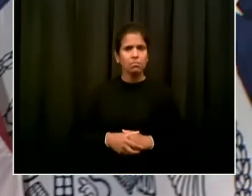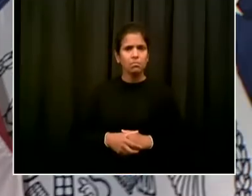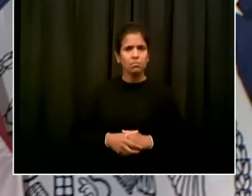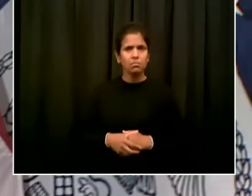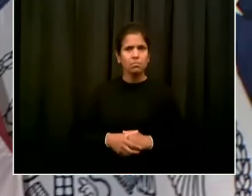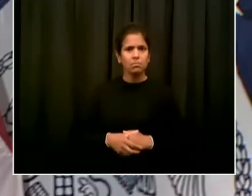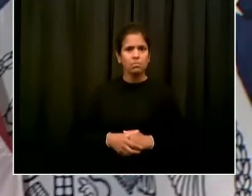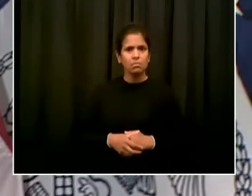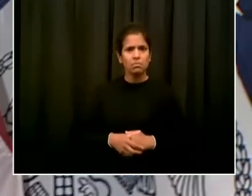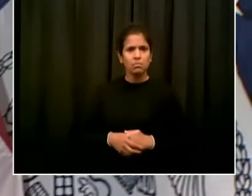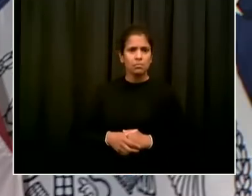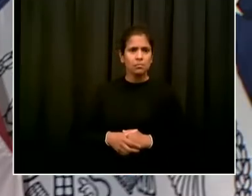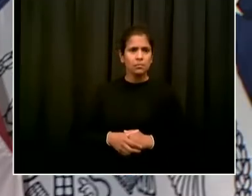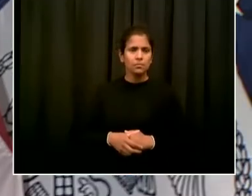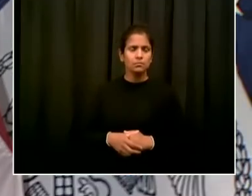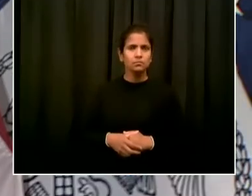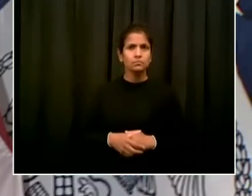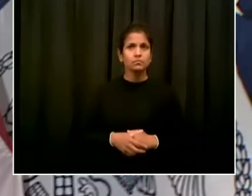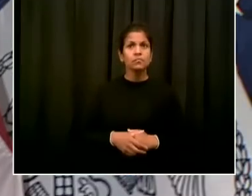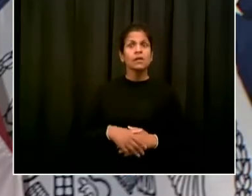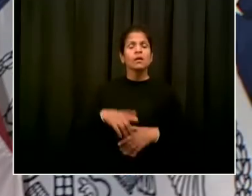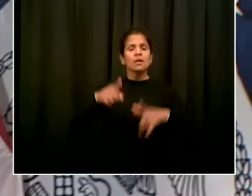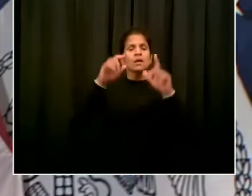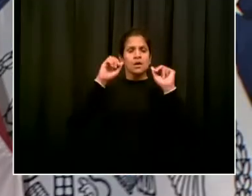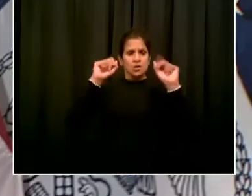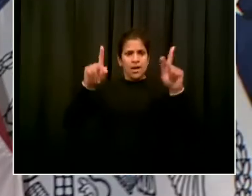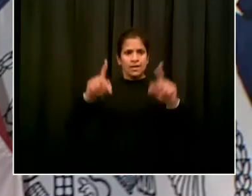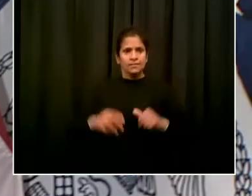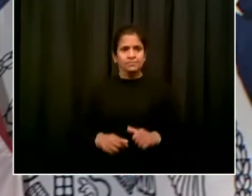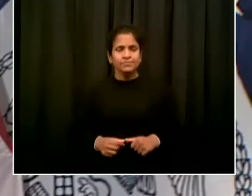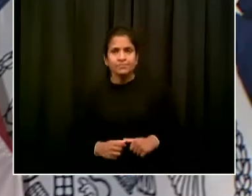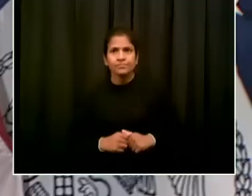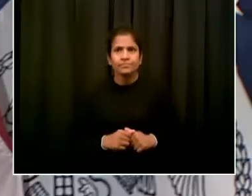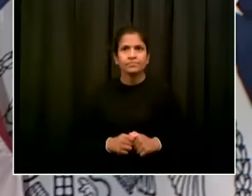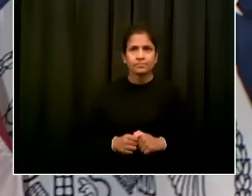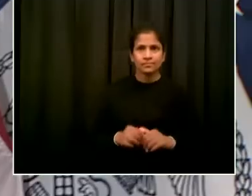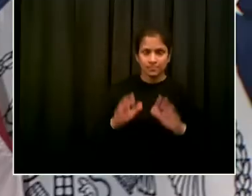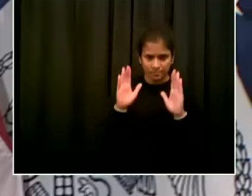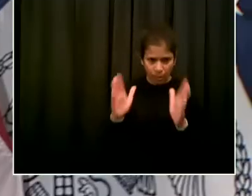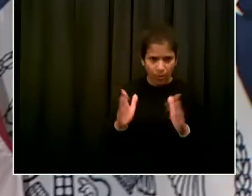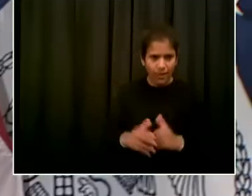HAVING YOUR COMMISSIONER HERE